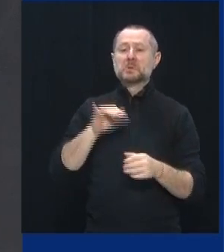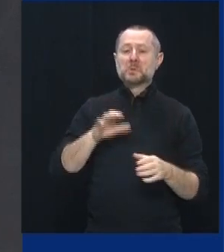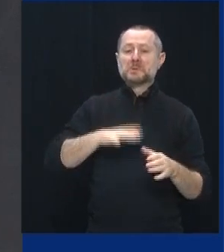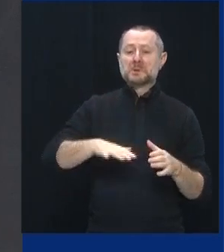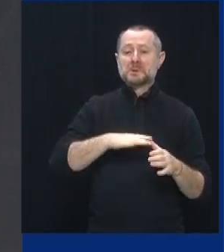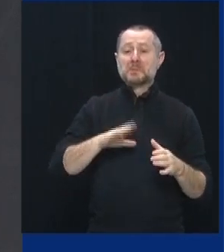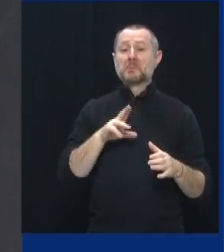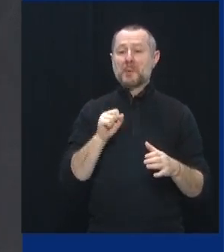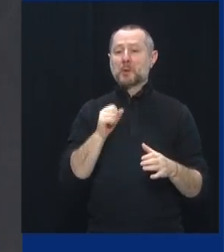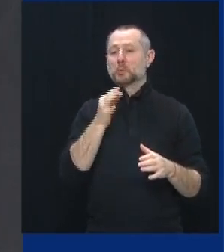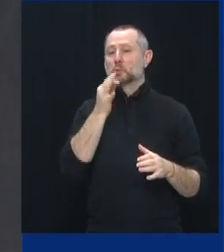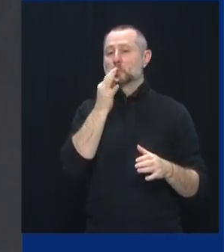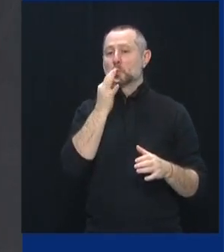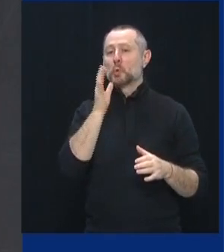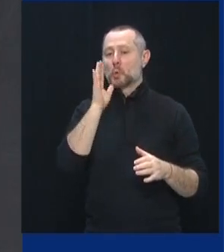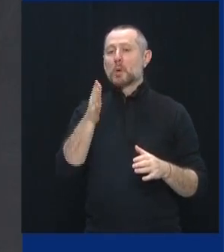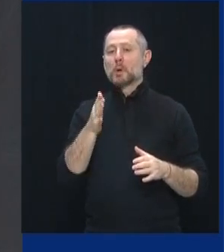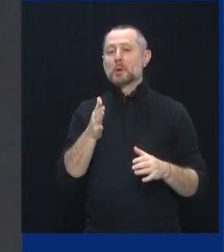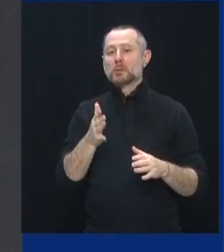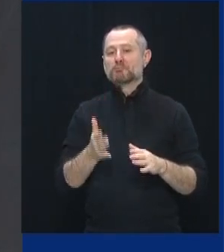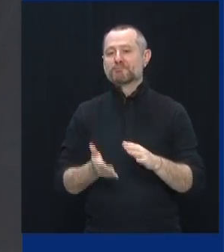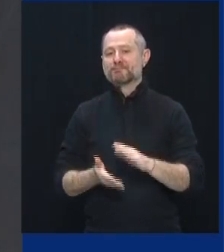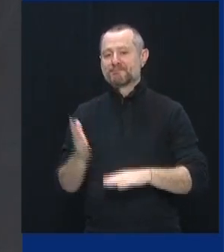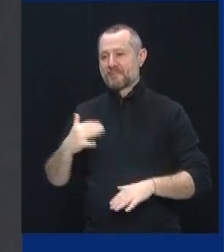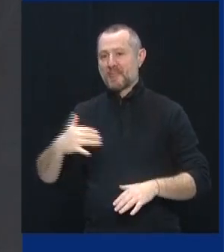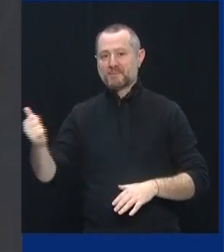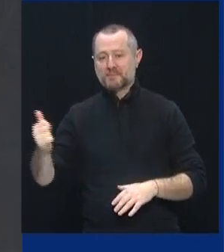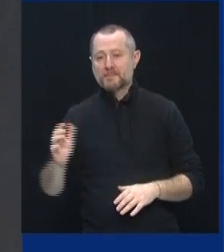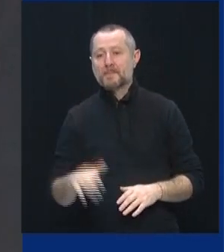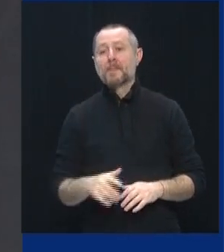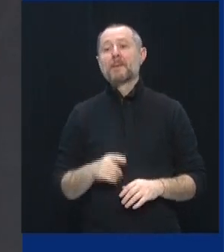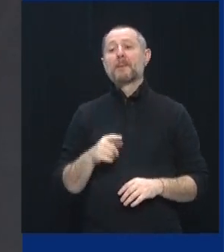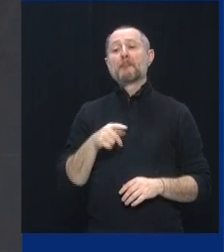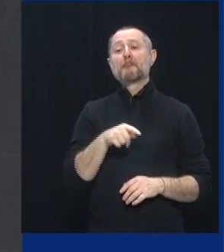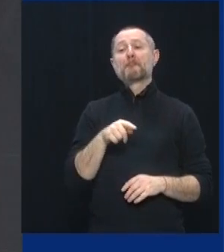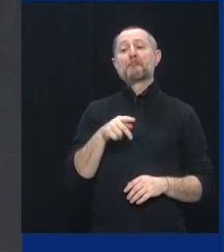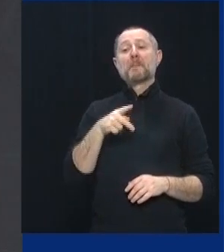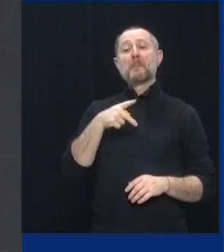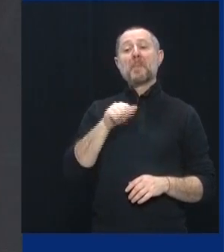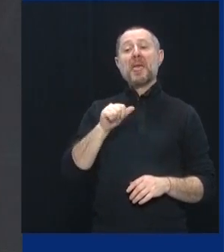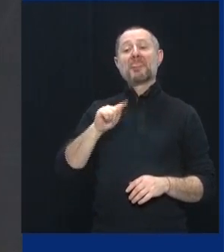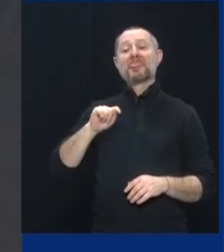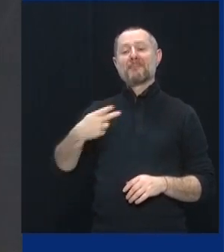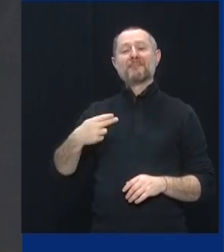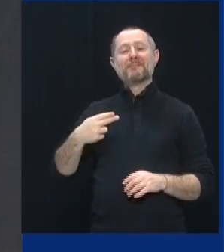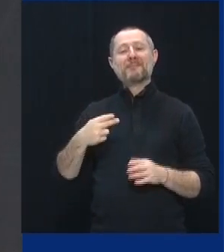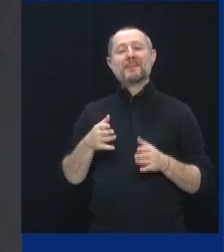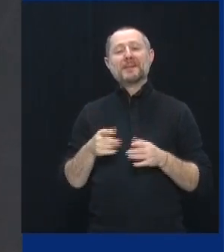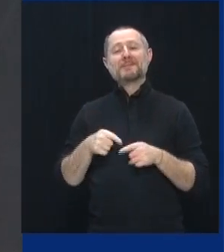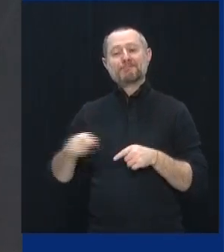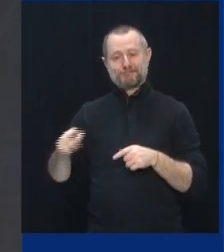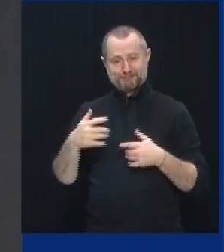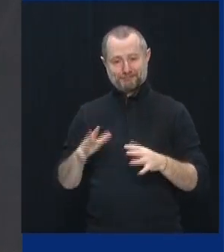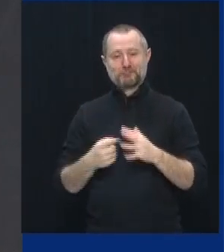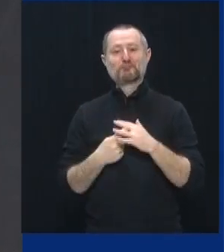SUSPENSION OF SERVICE UNTIL FURTHER NOTICE. THERE ARE A FEW INNER CITY BUSES WHO ARE SCHEDULED TO DEPART